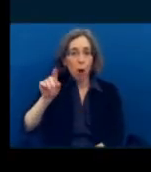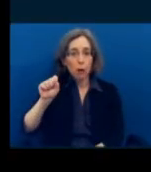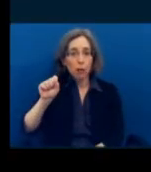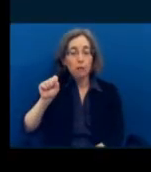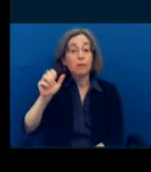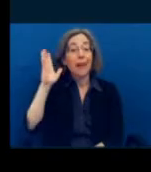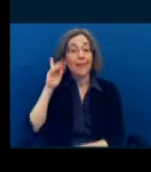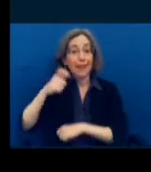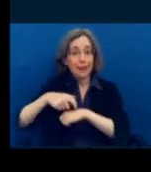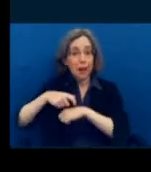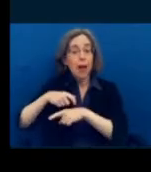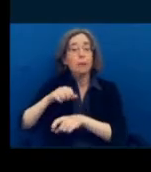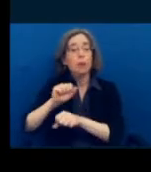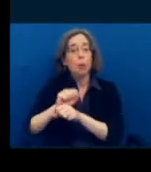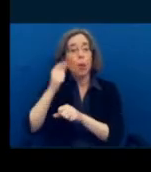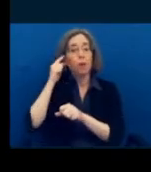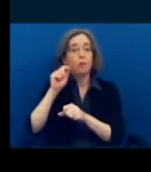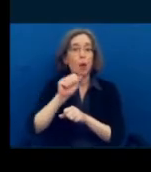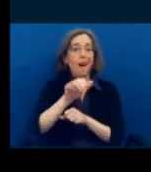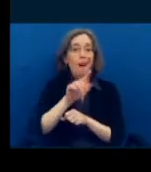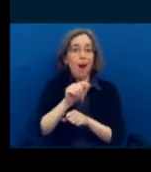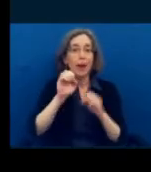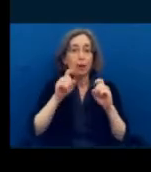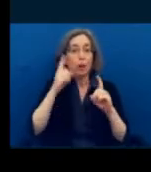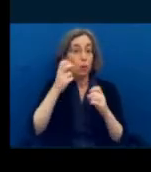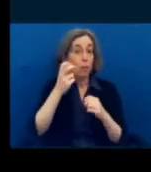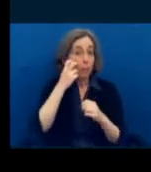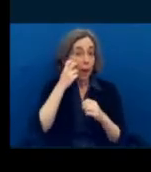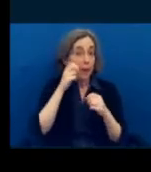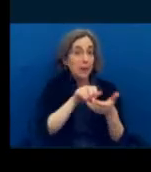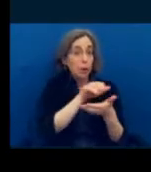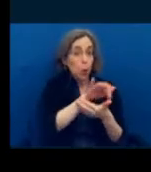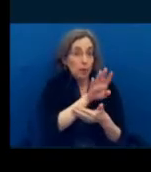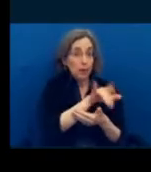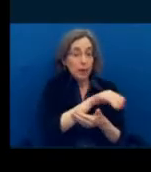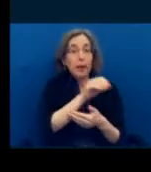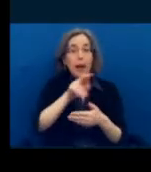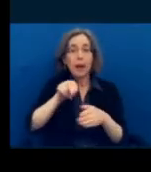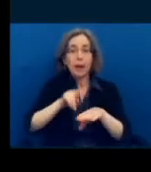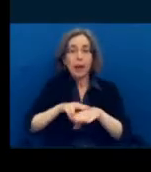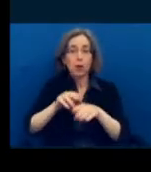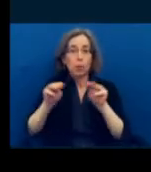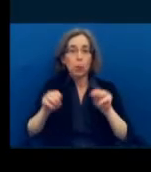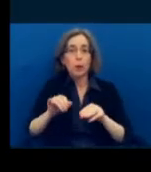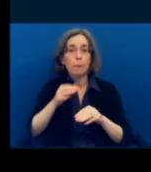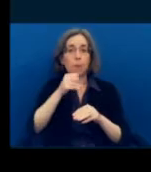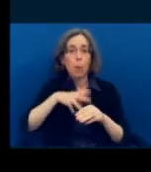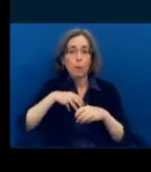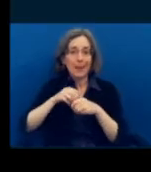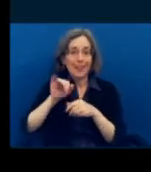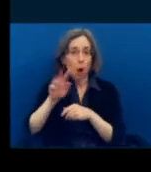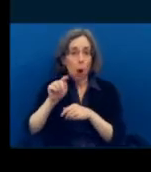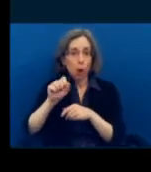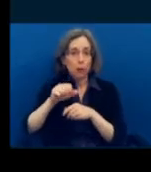WORKED FOR ART EDUCATION FOR THE BLIND IN THE CITY AND THE NATIONAL MUSEUM OF WOMEN IN THE ARTS IN WASHINGTON D. C.